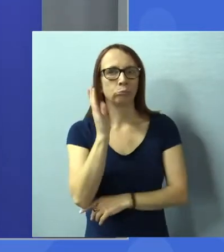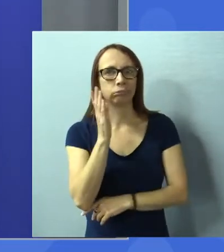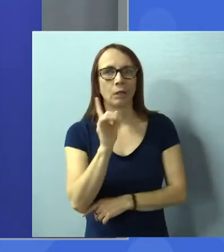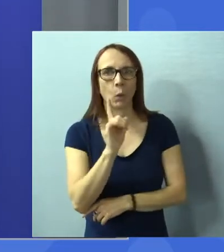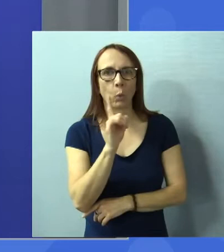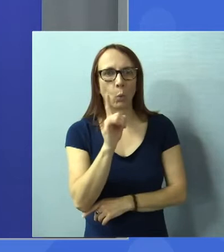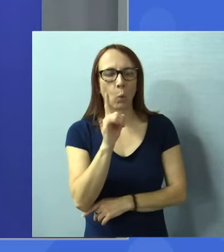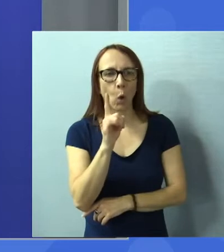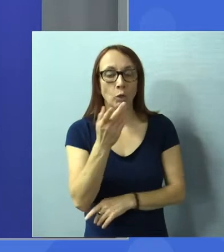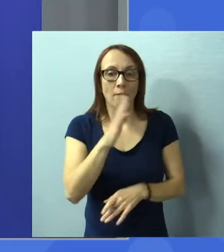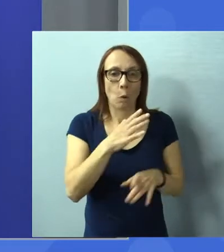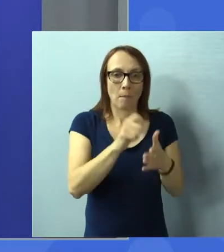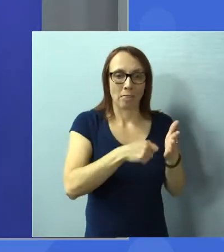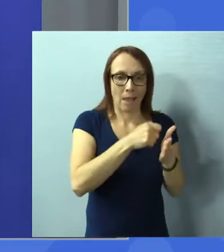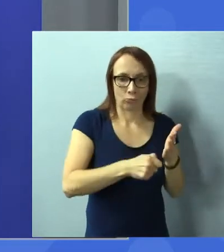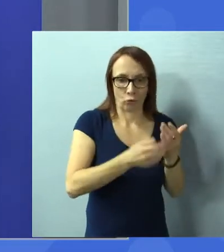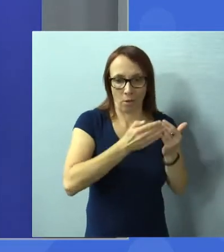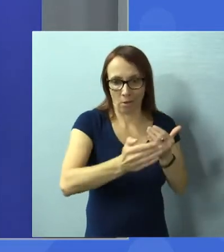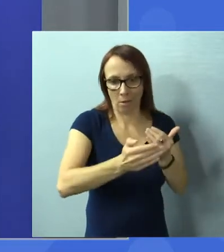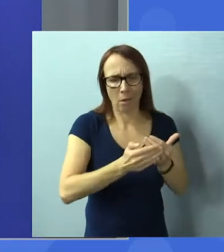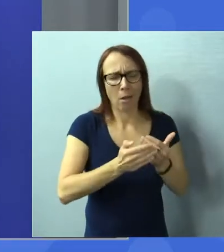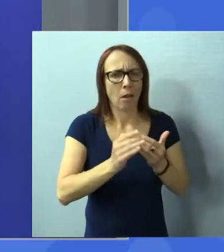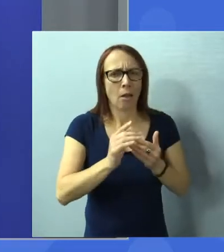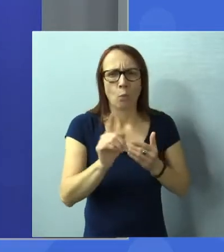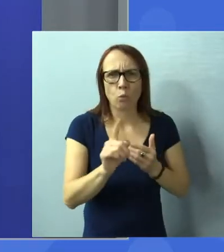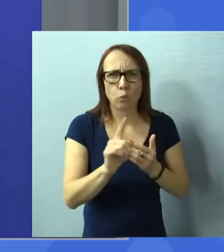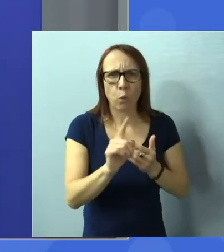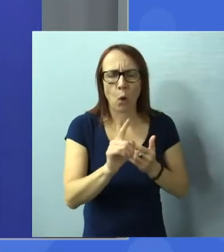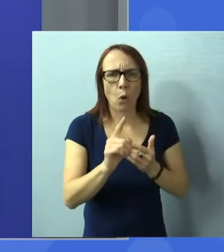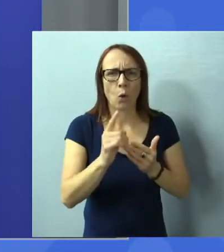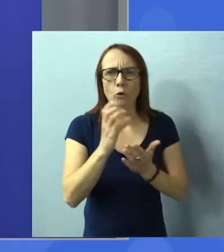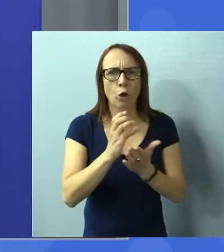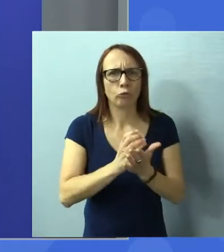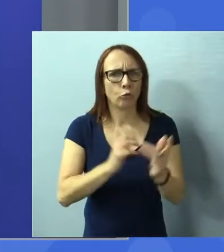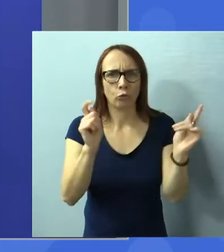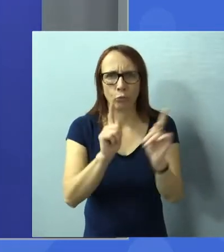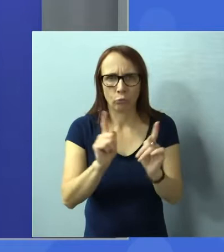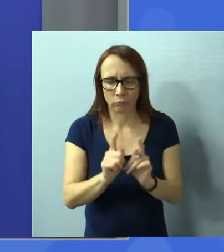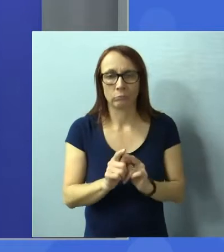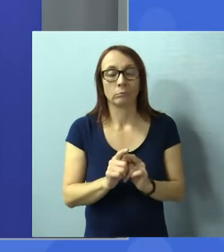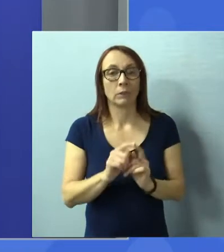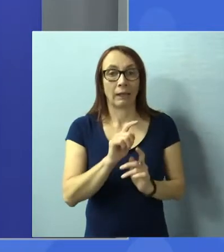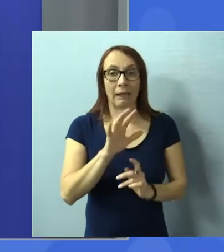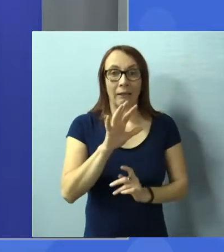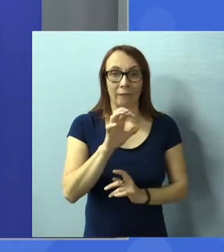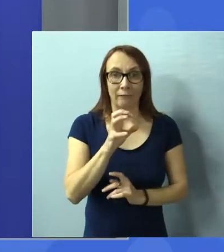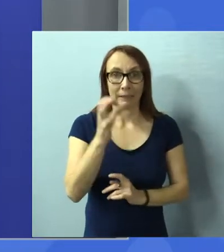are then after chris has spoken and I think you're speaking for around 15 minutes going to invite Alan Renwick from the University College London